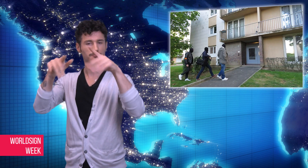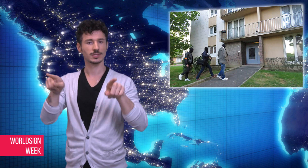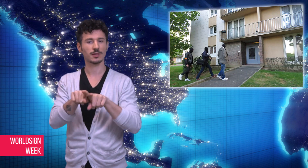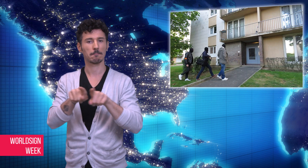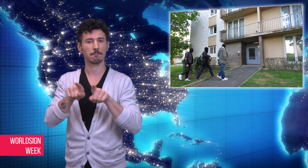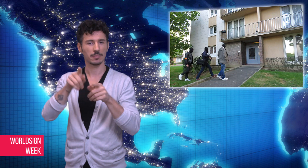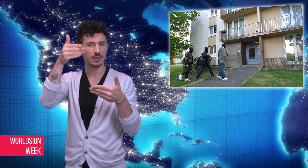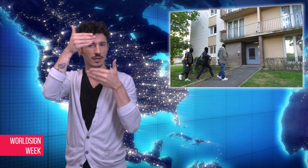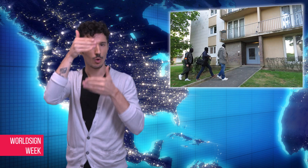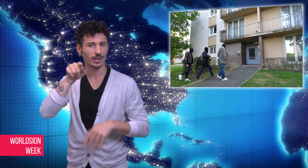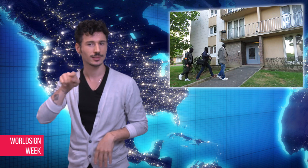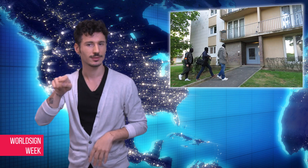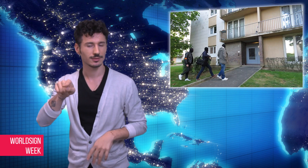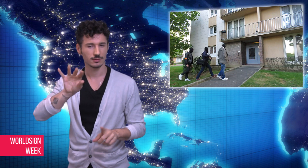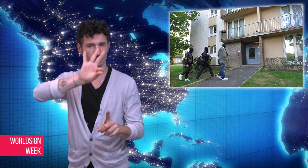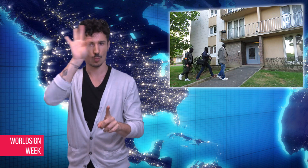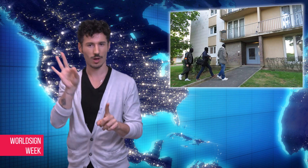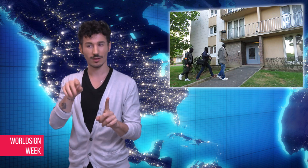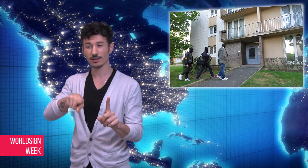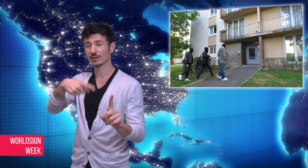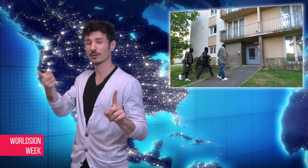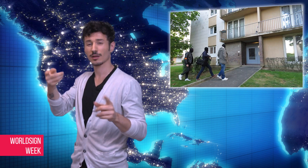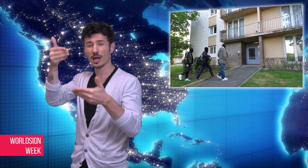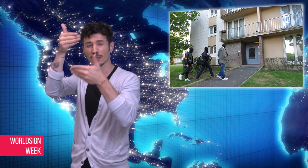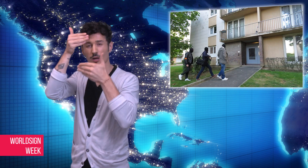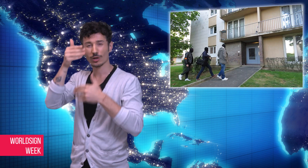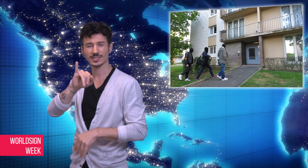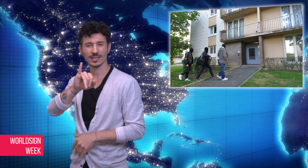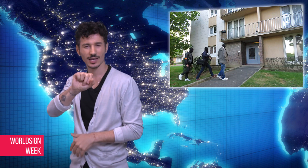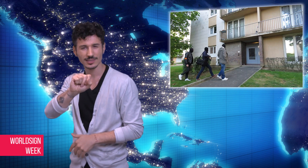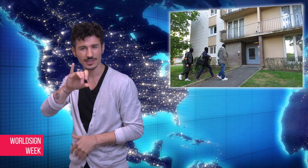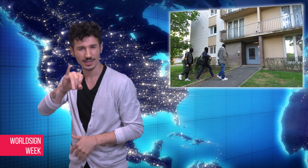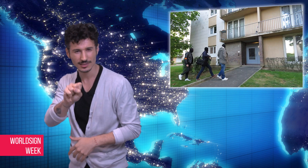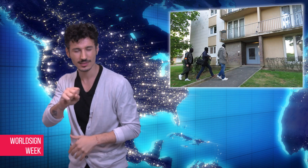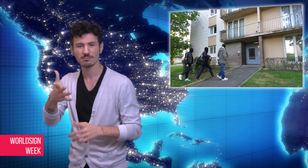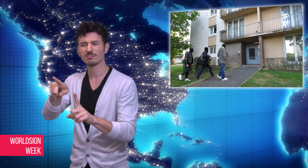been similar stabbing incidents that were carried